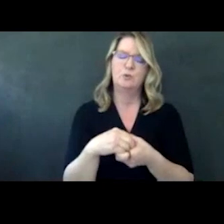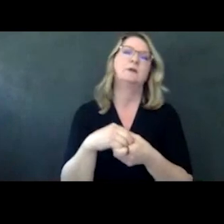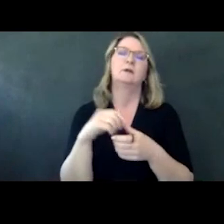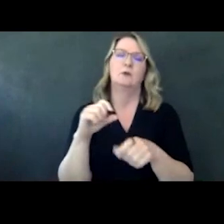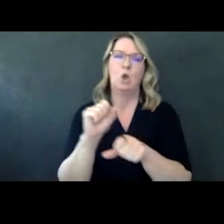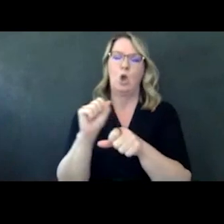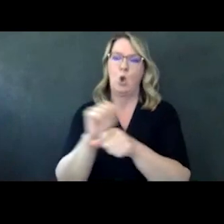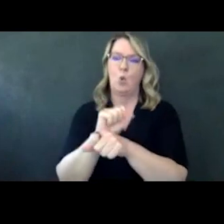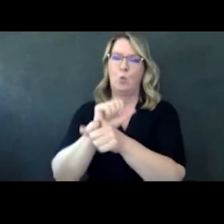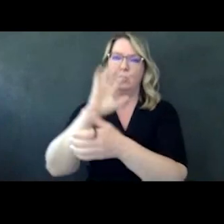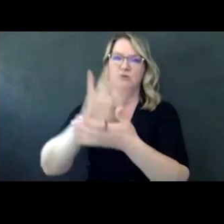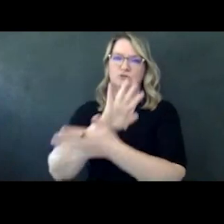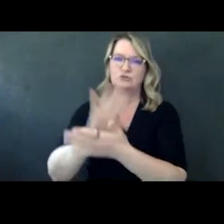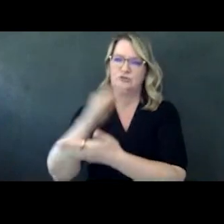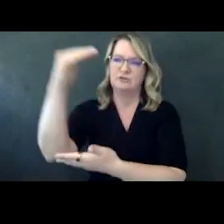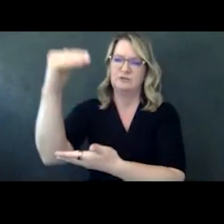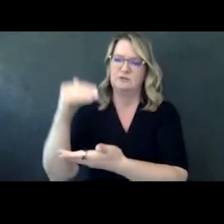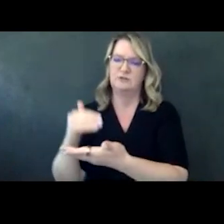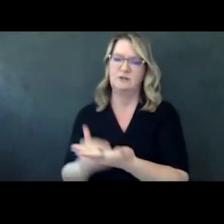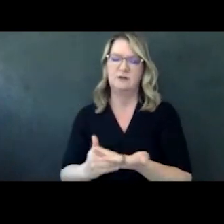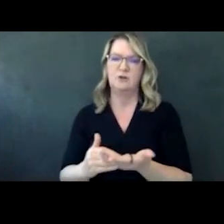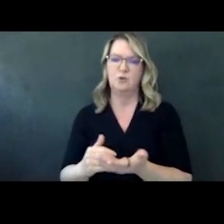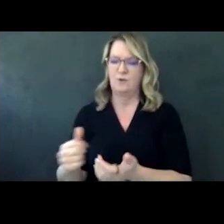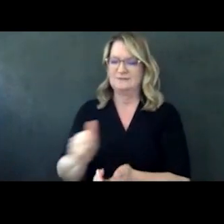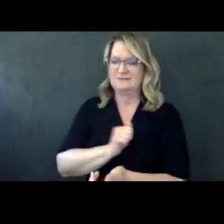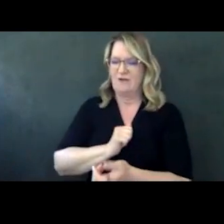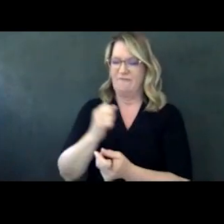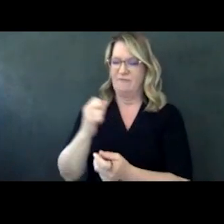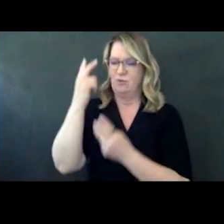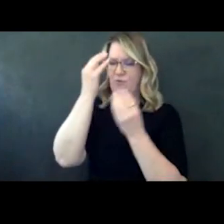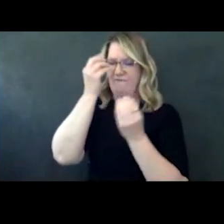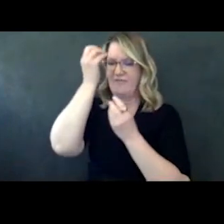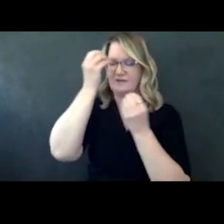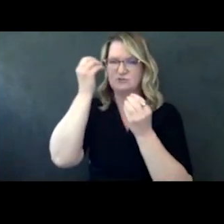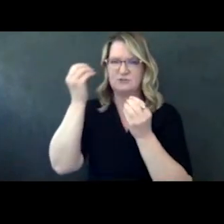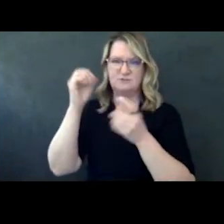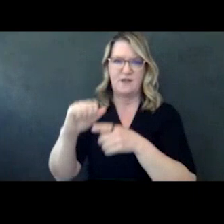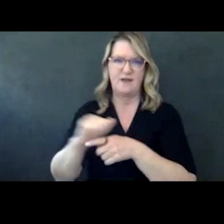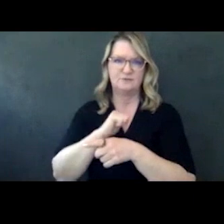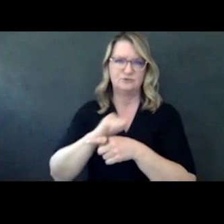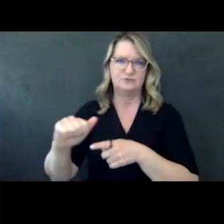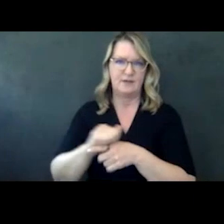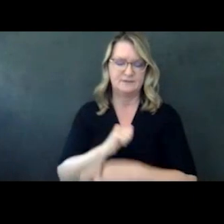Outreach and Messaging Self-Reflection Exercise for use in today's brainstorming exercise. Check